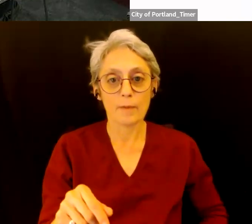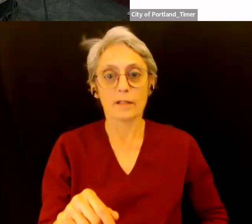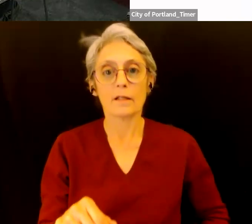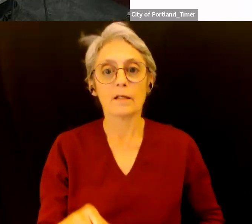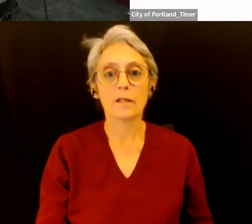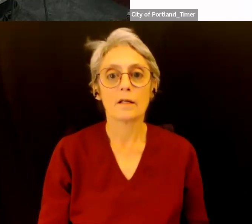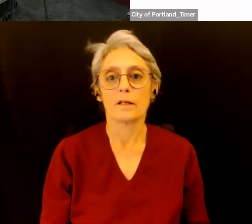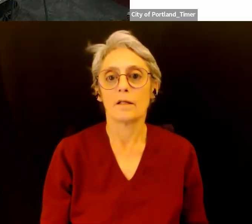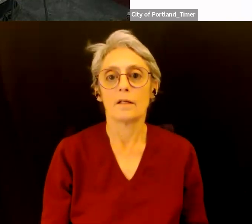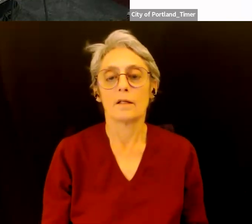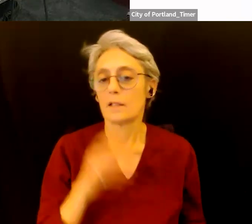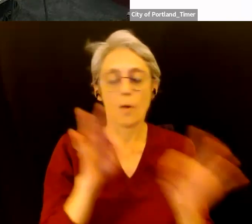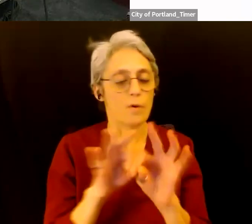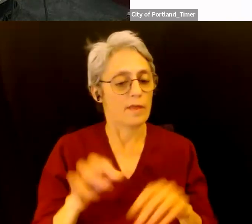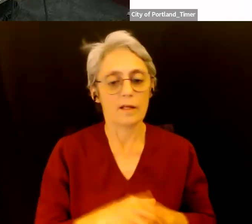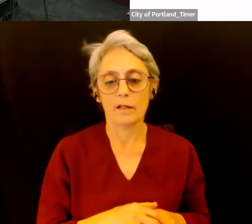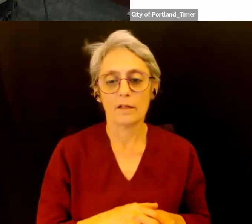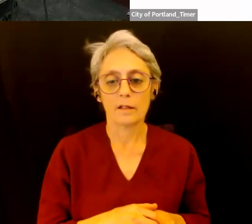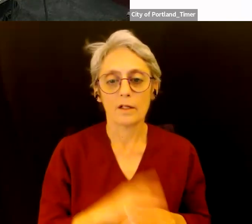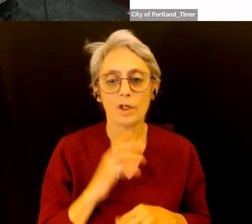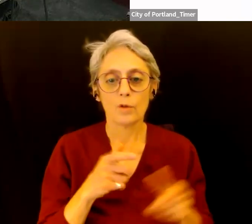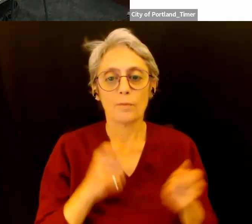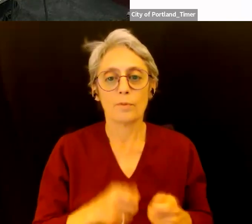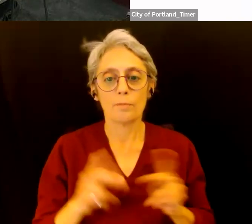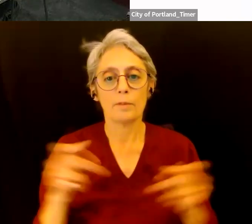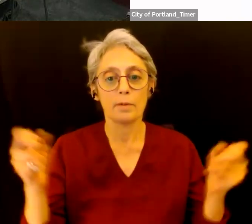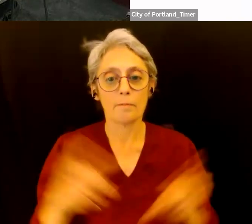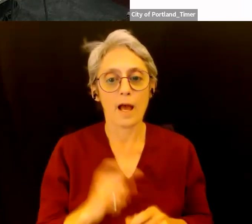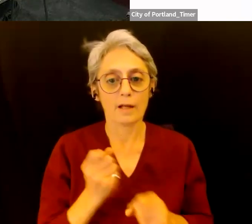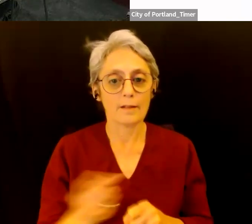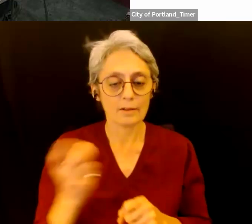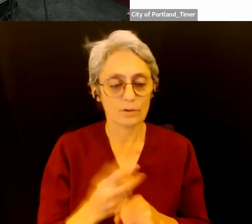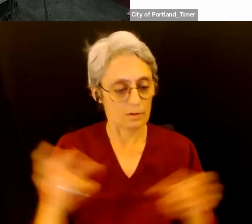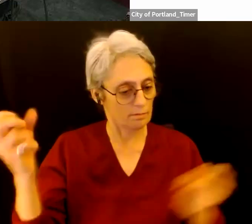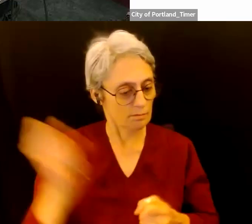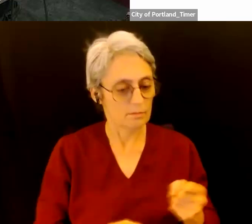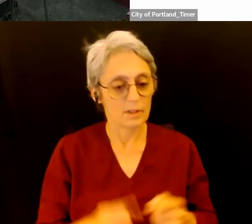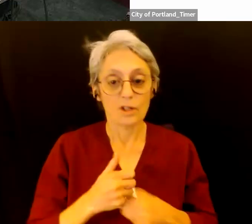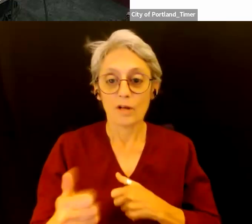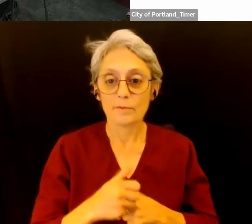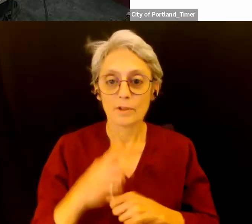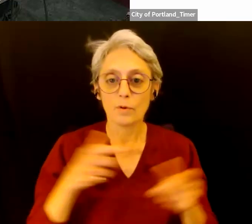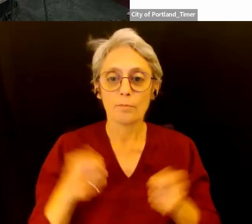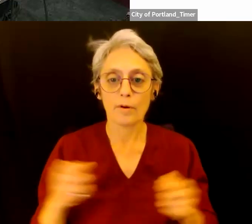It's not worth it. You're going to pull people back in a year or two in transportation. You're going to pull people back in a year or two in parks and recreation.